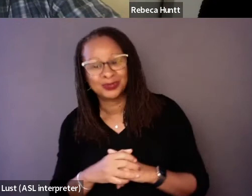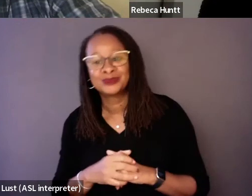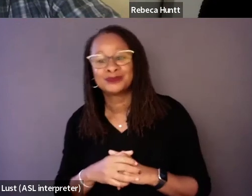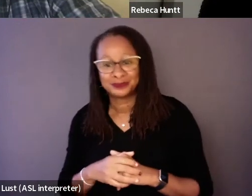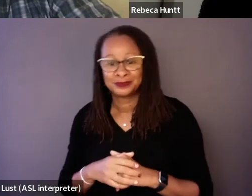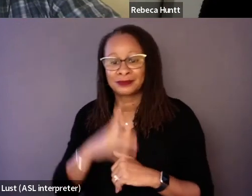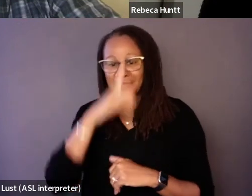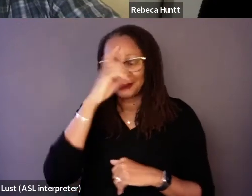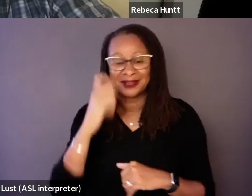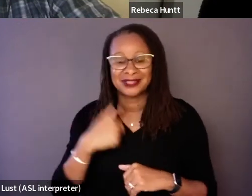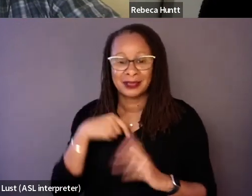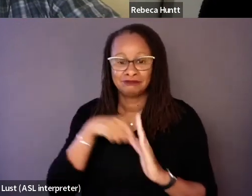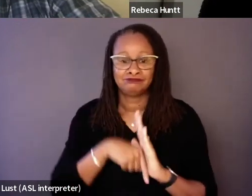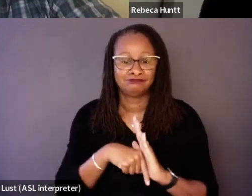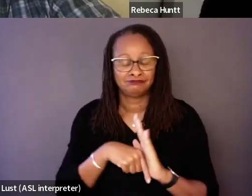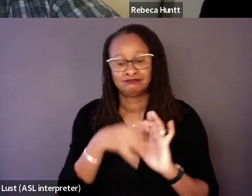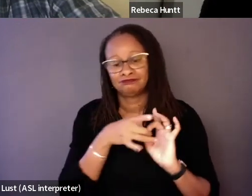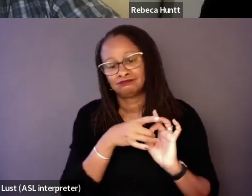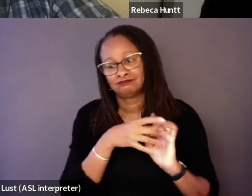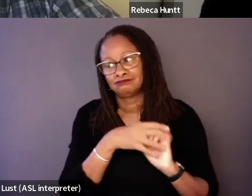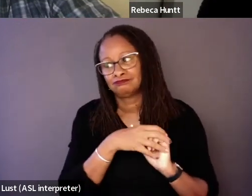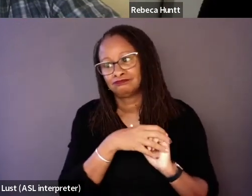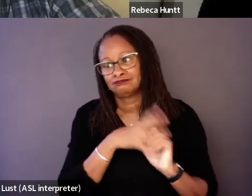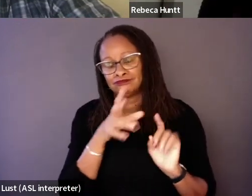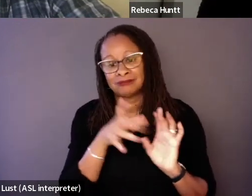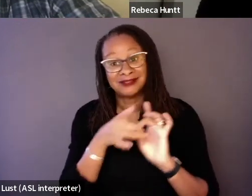deeply attached to both as art forms.